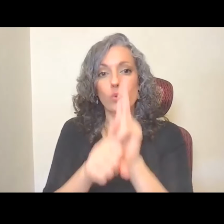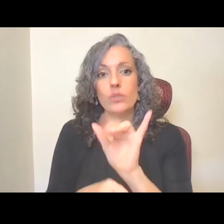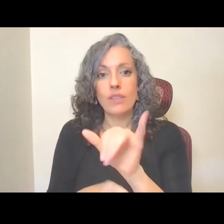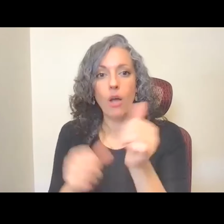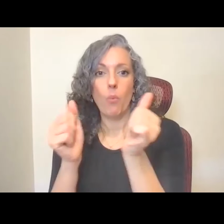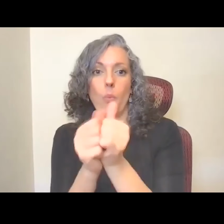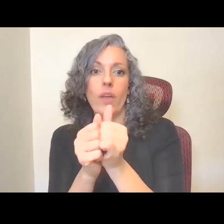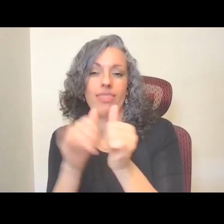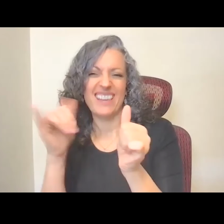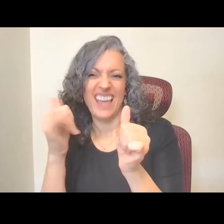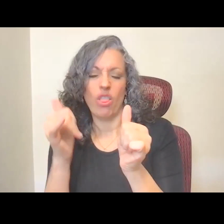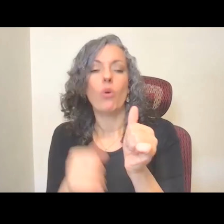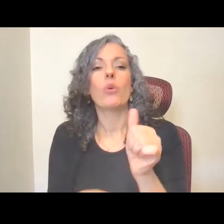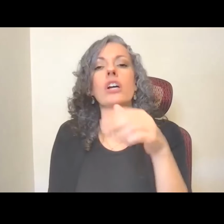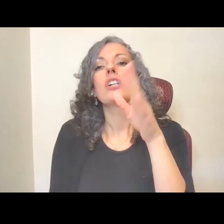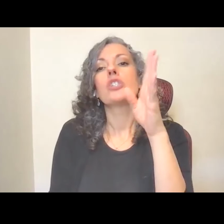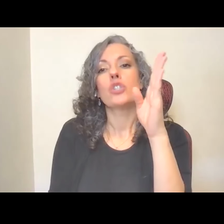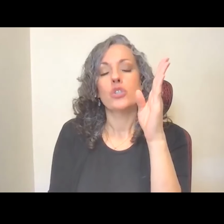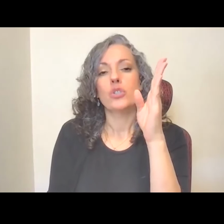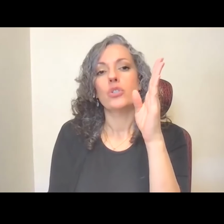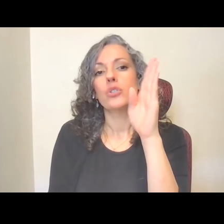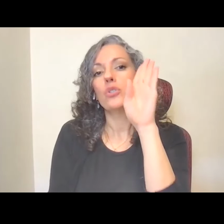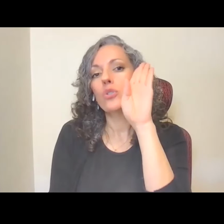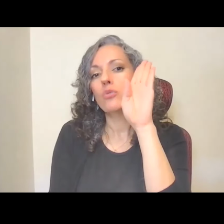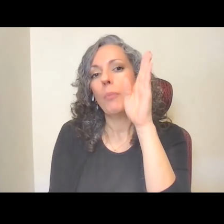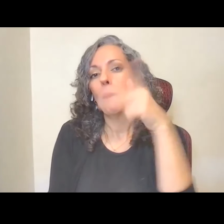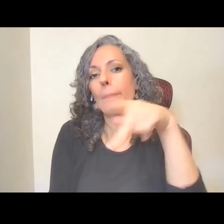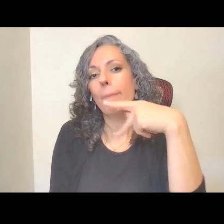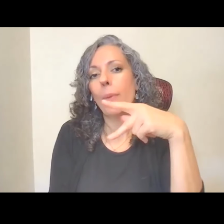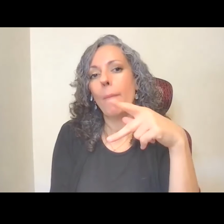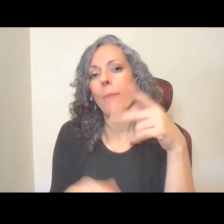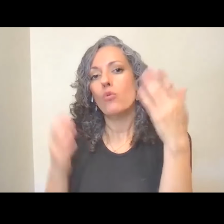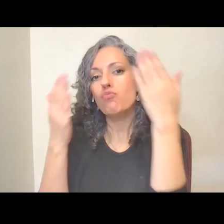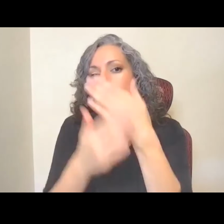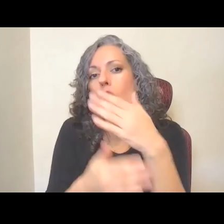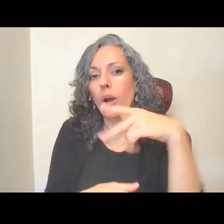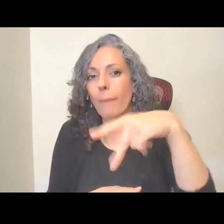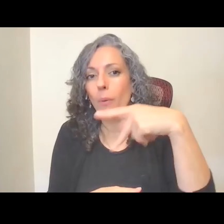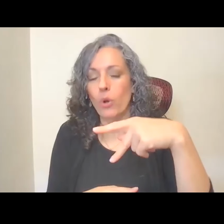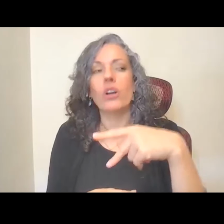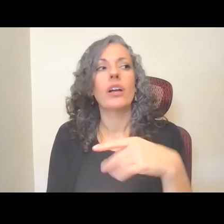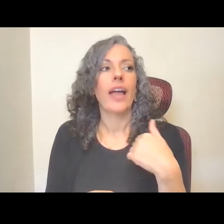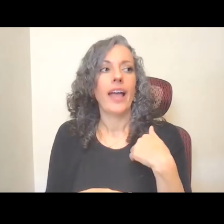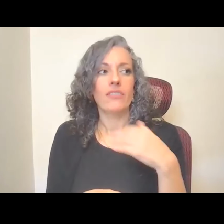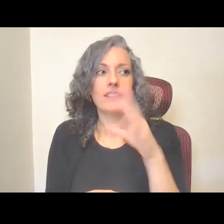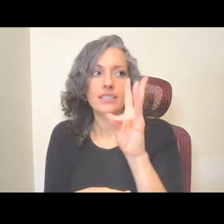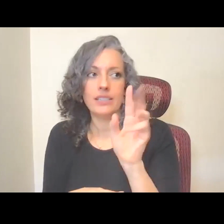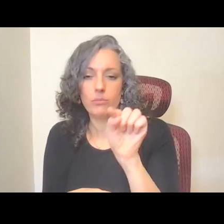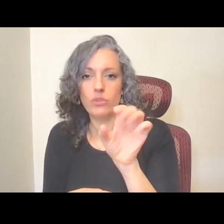at the intersection of the dark purple and yellow, I have a 6.9 contrast ratio, which is pretty